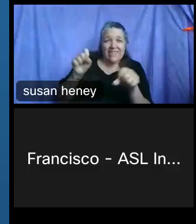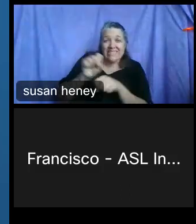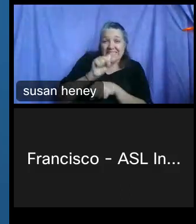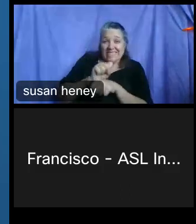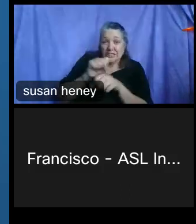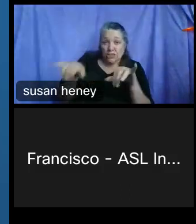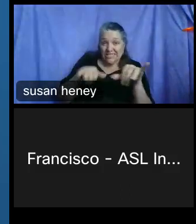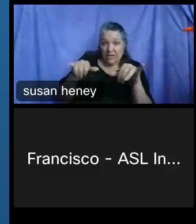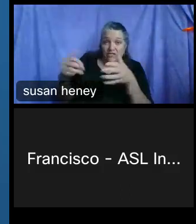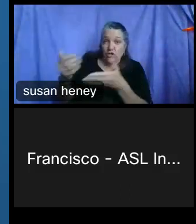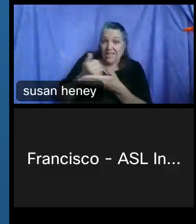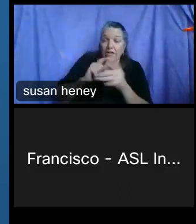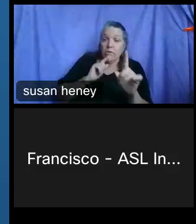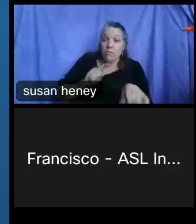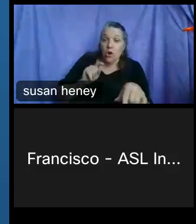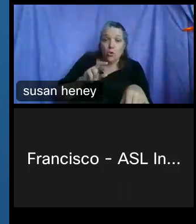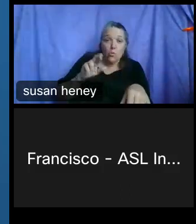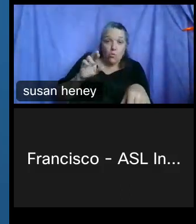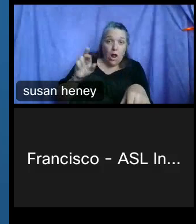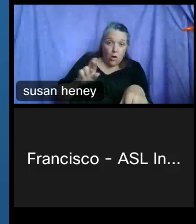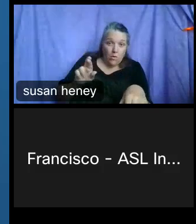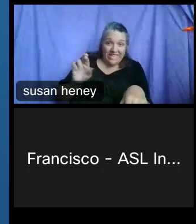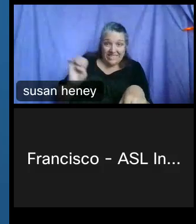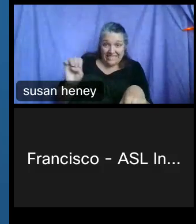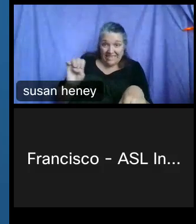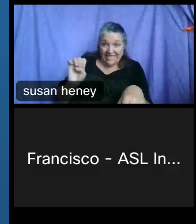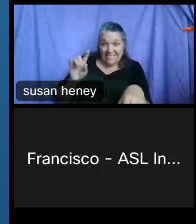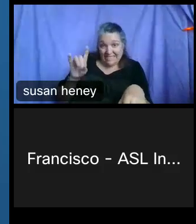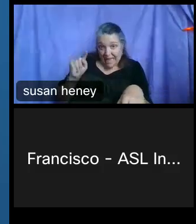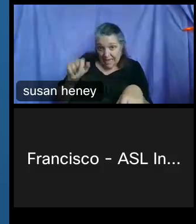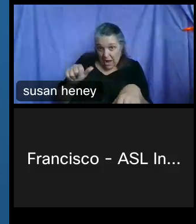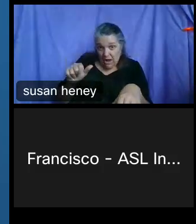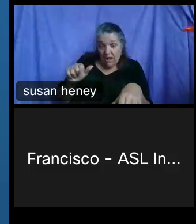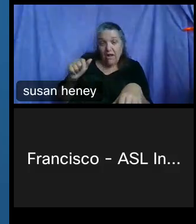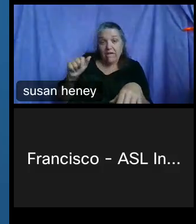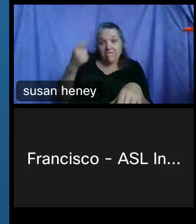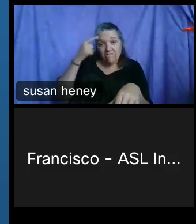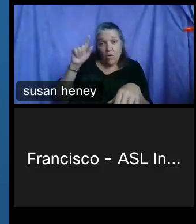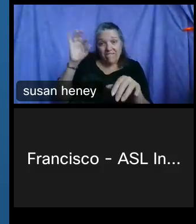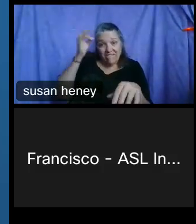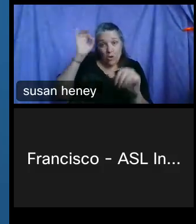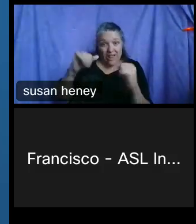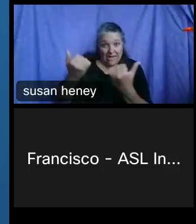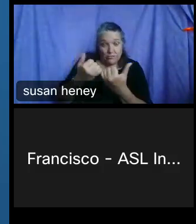and reporting race and ethnicity data across federal agencies by publishing an initial set of